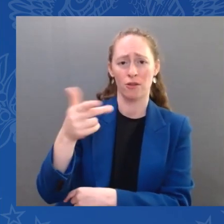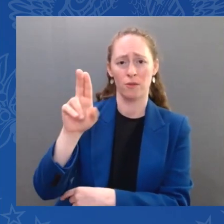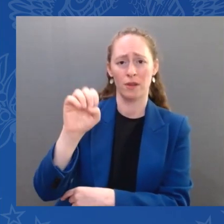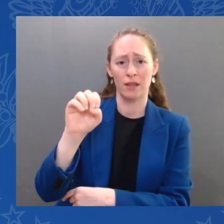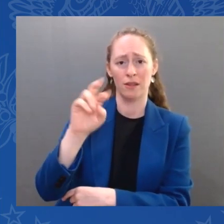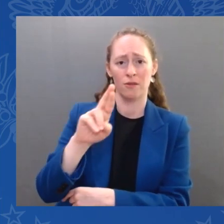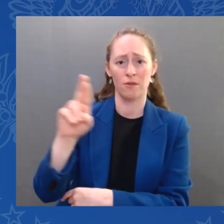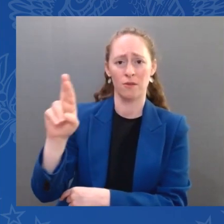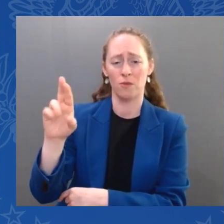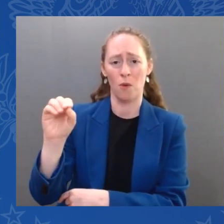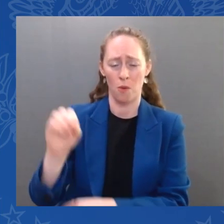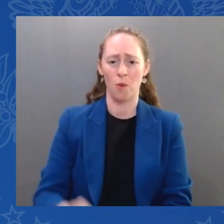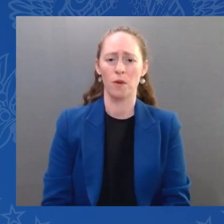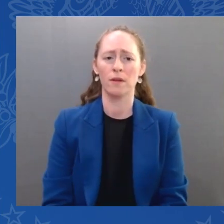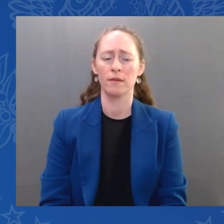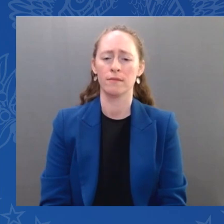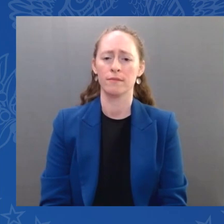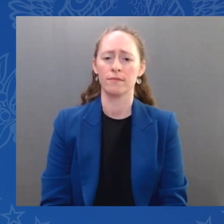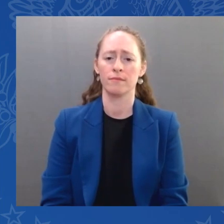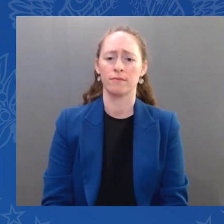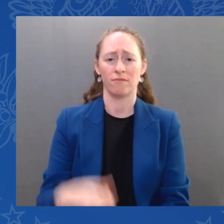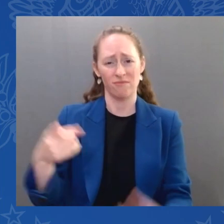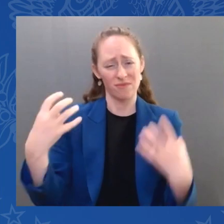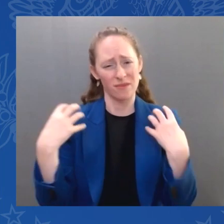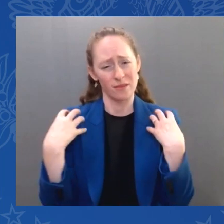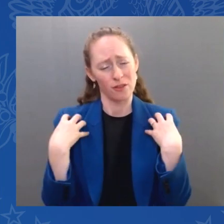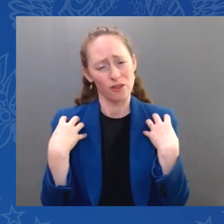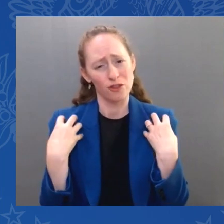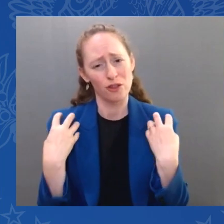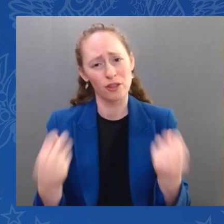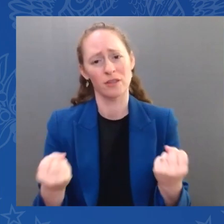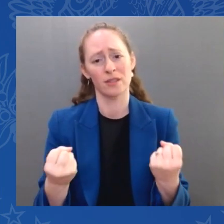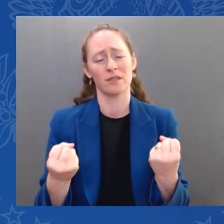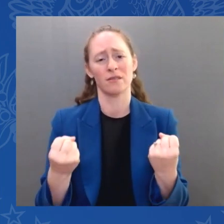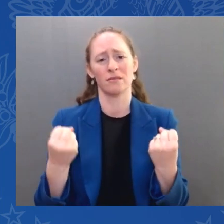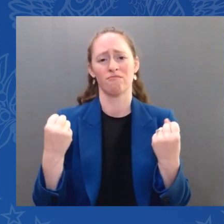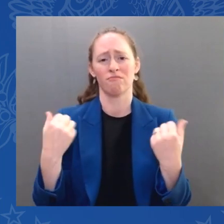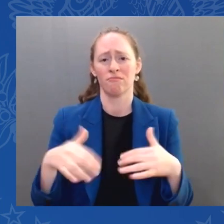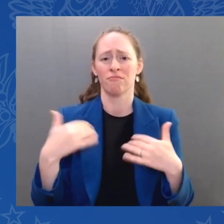You have been such a source of strength to the families of Uvalde,